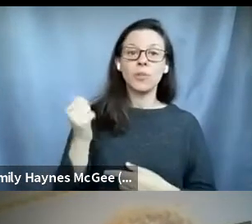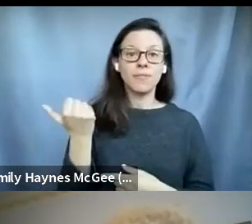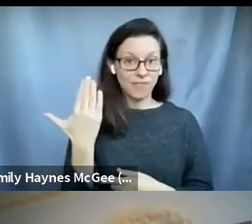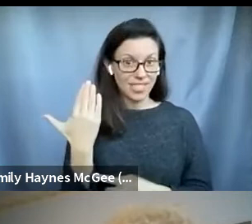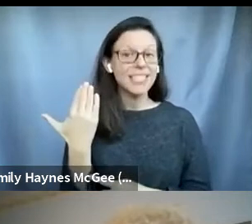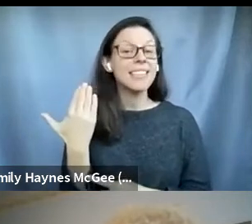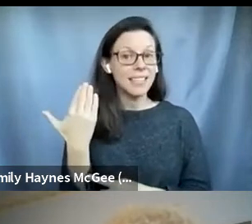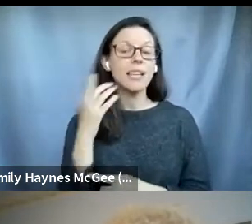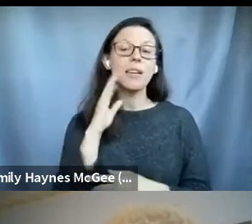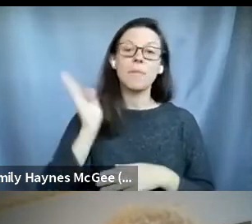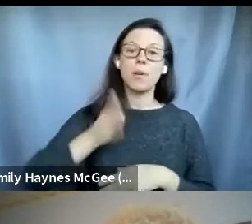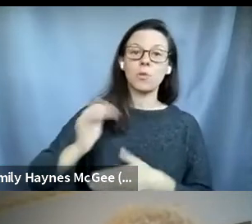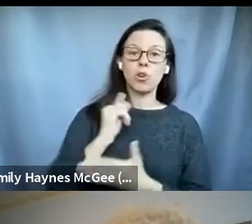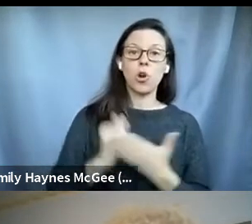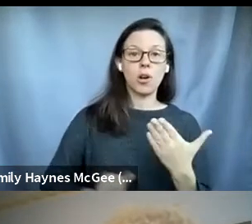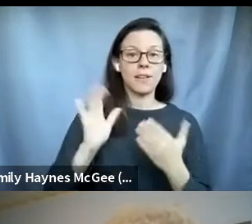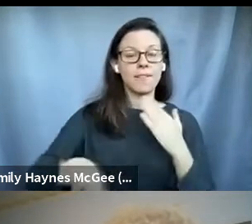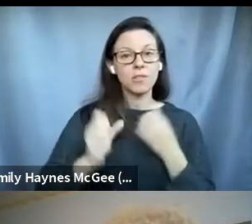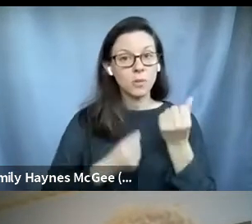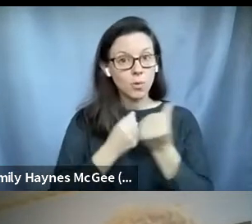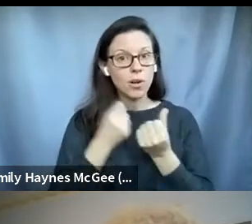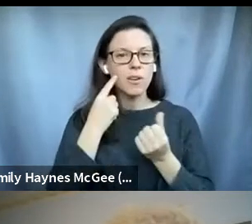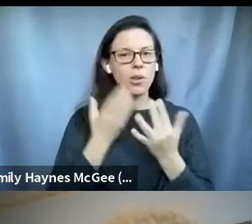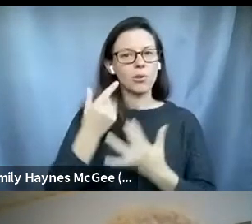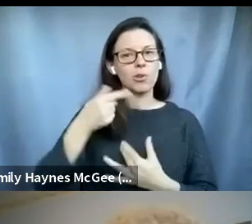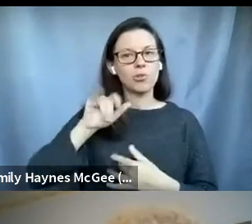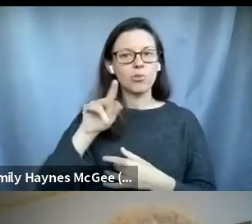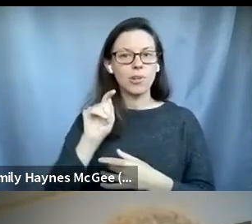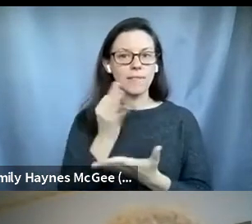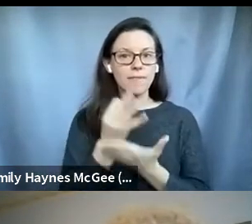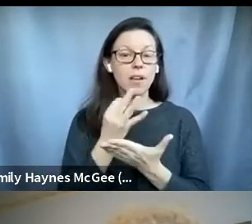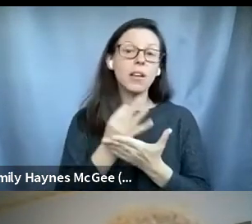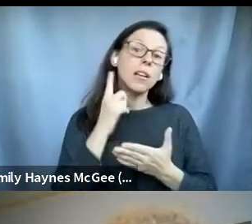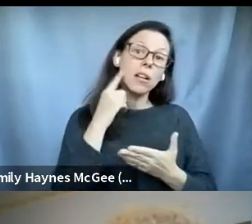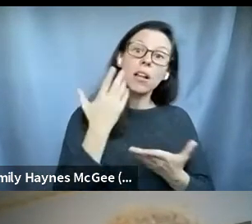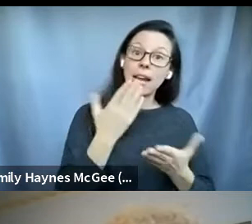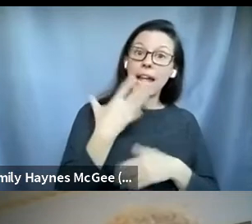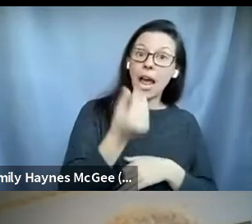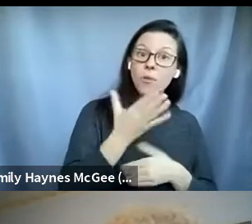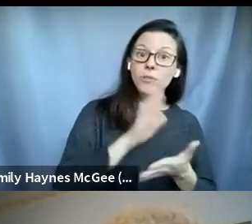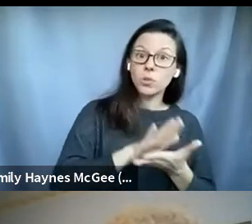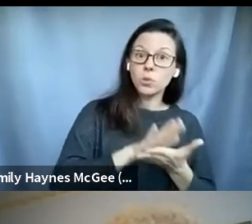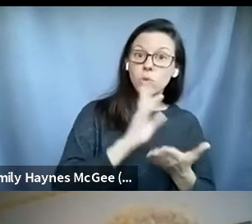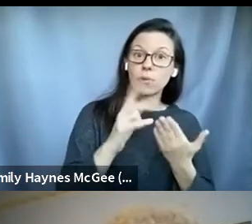Fund, ranging through out of time programs that connect with same opportunities and arts